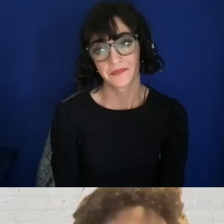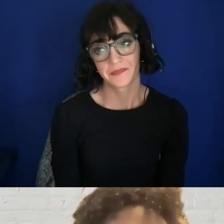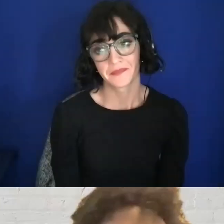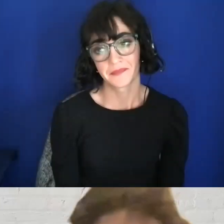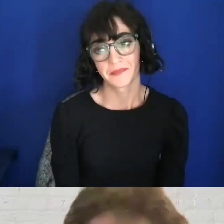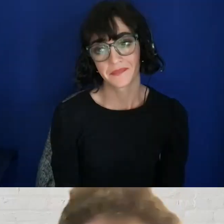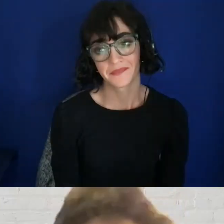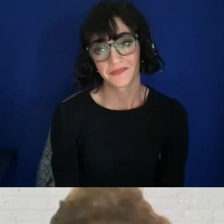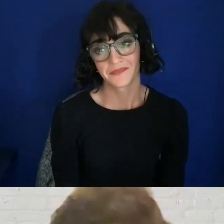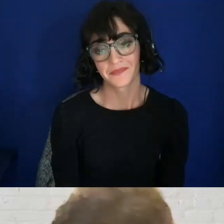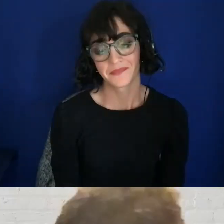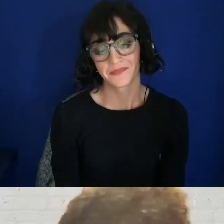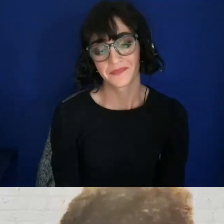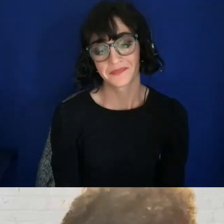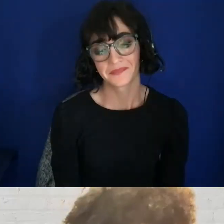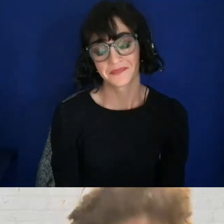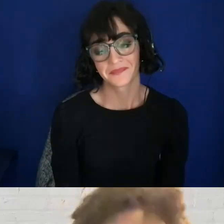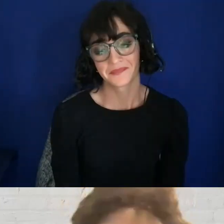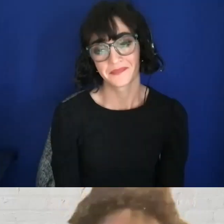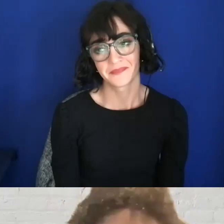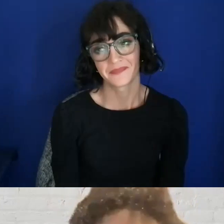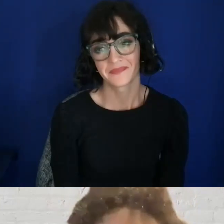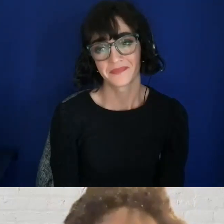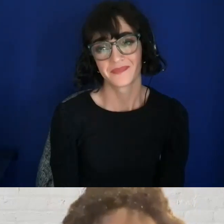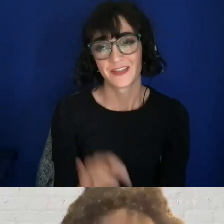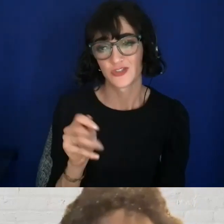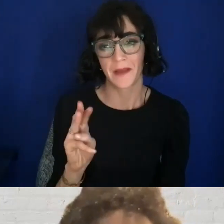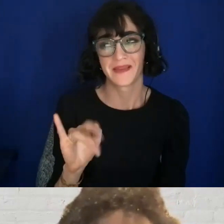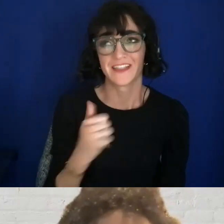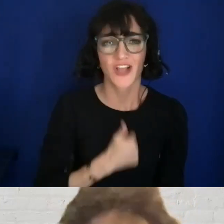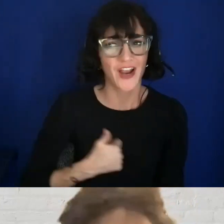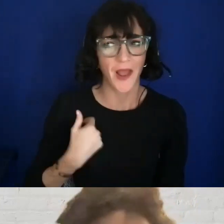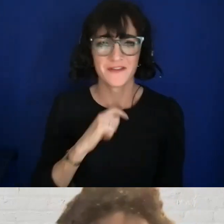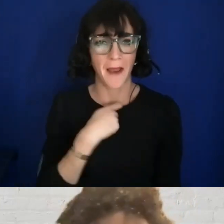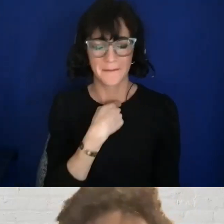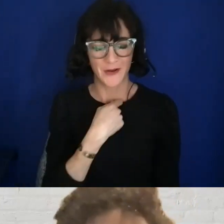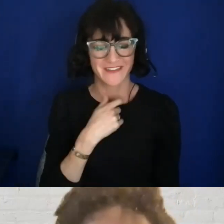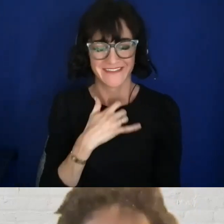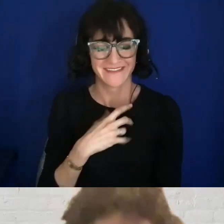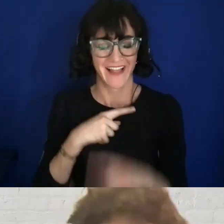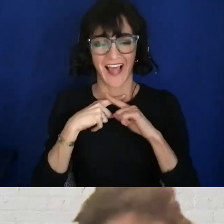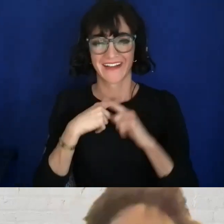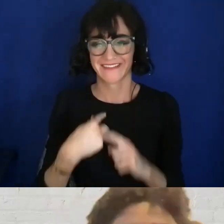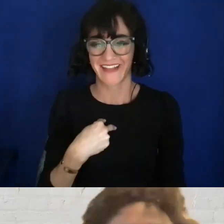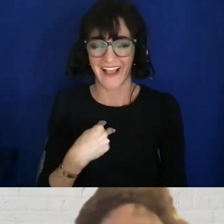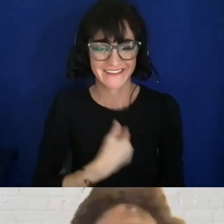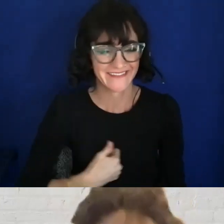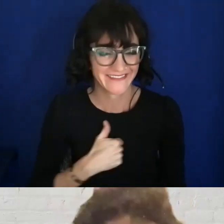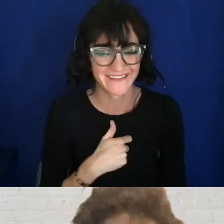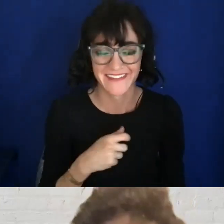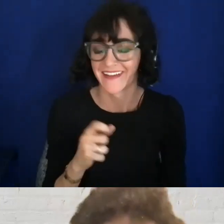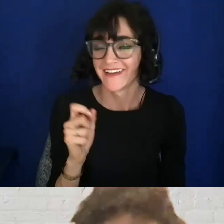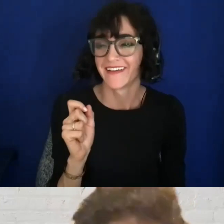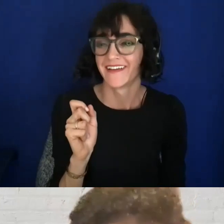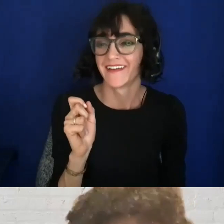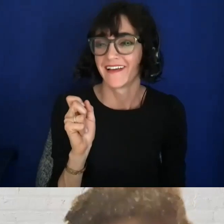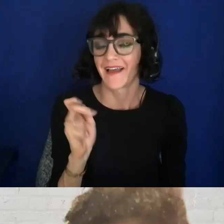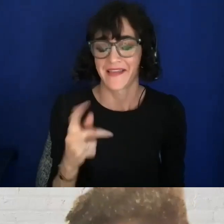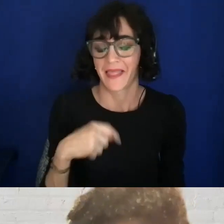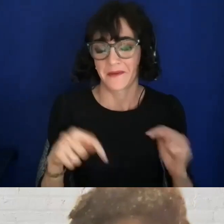(Jamie) sorry you guys I couldn't unmute myself for some reason so let me go back to share